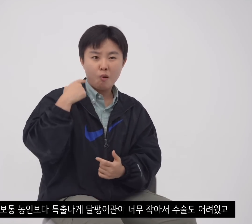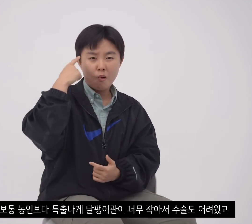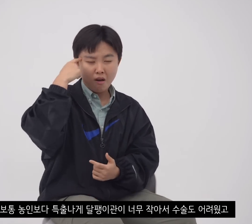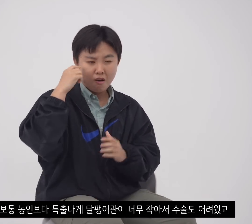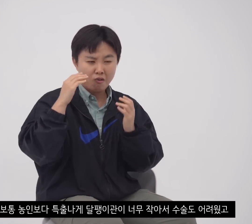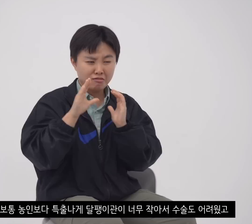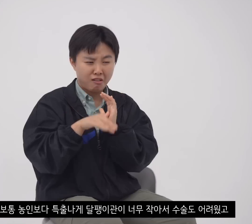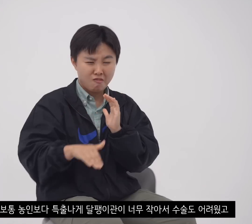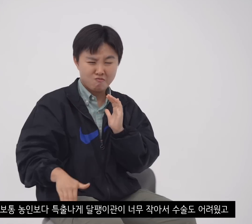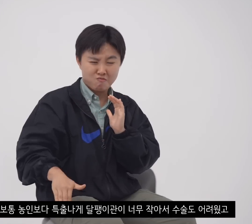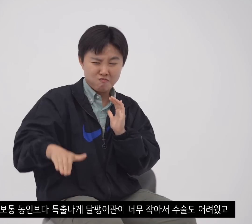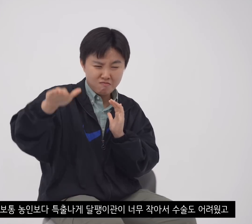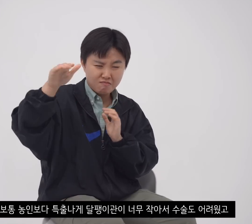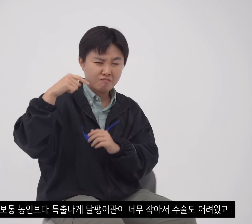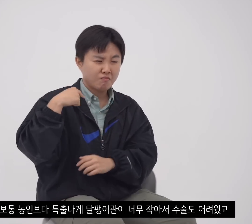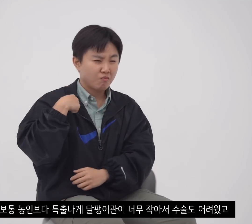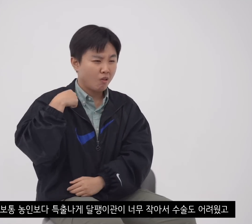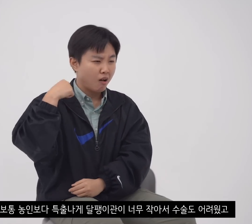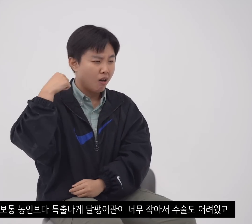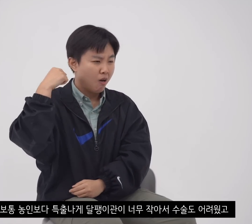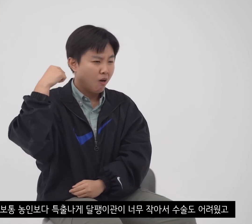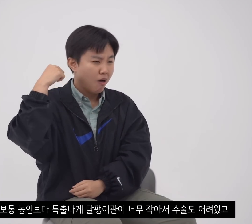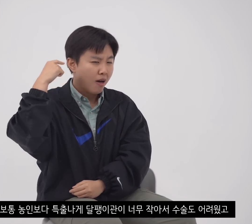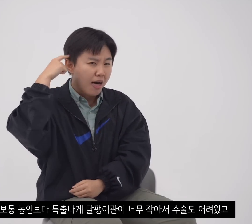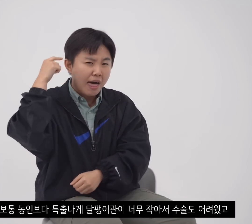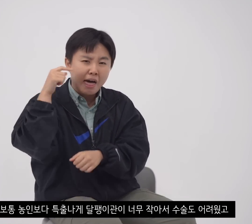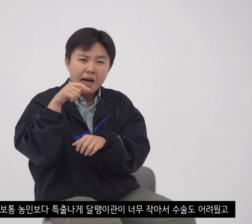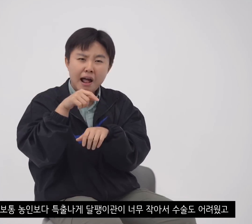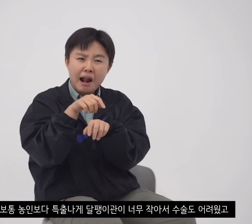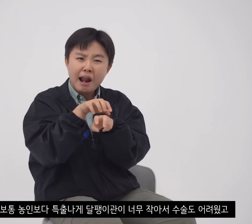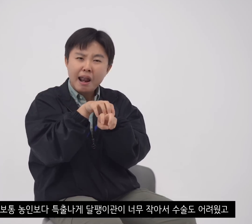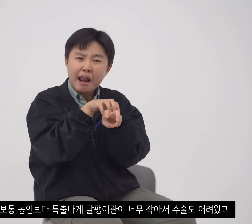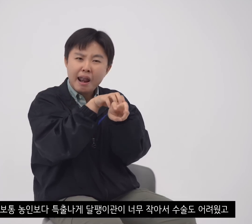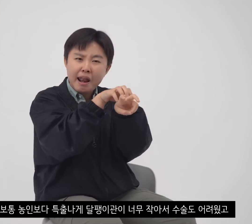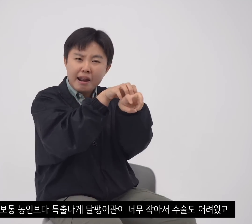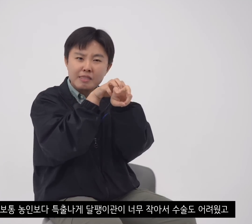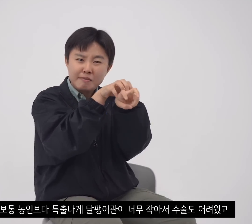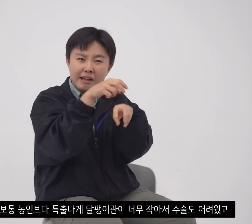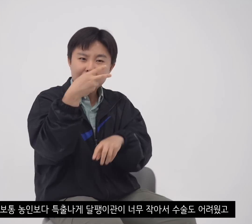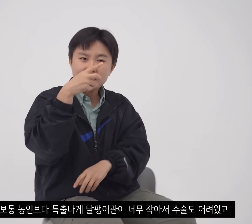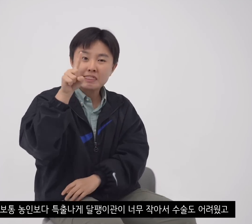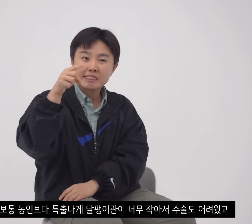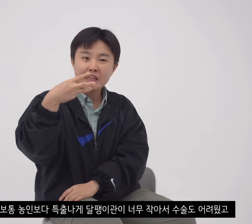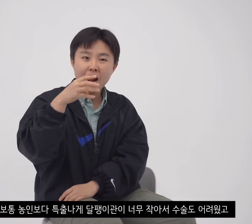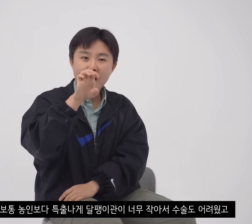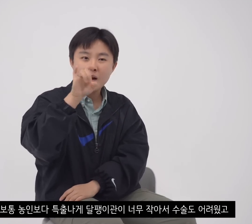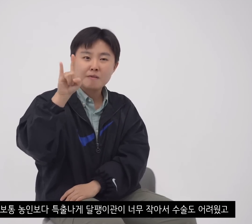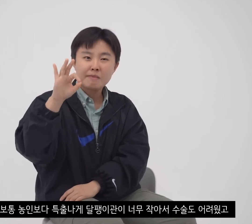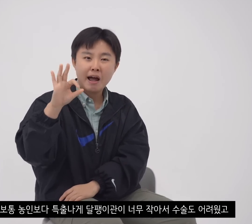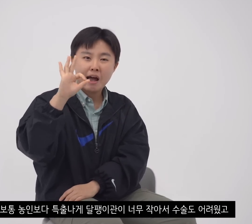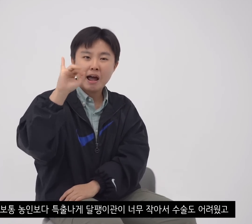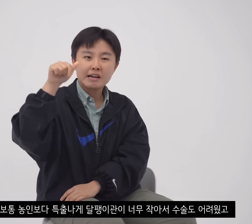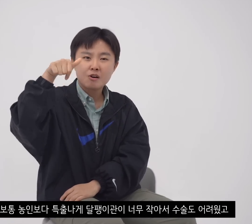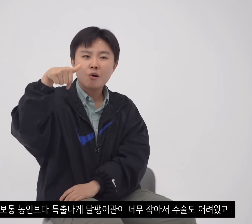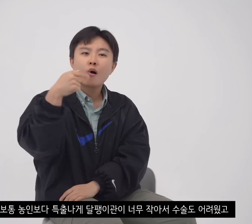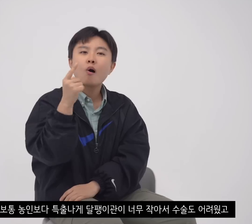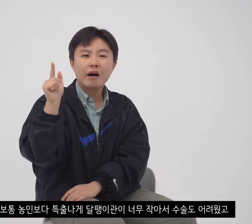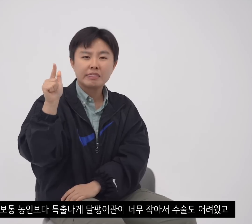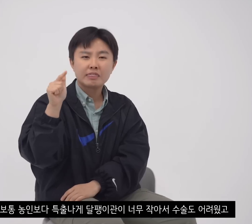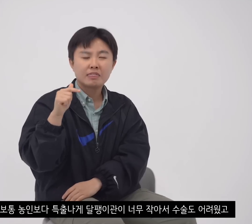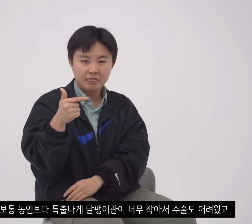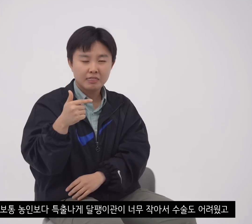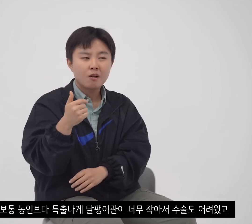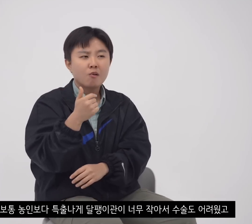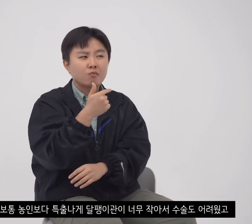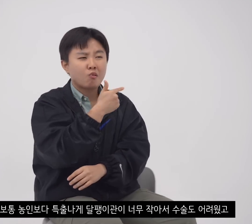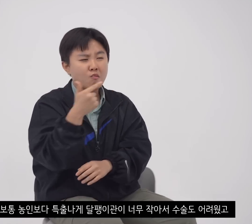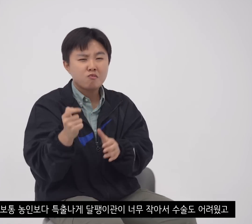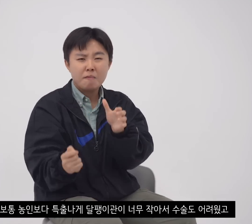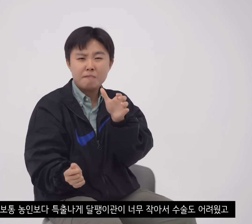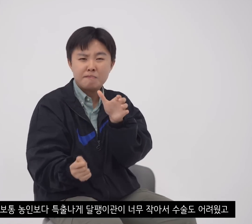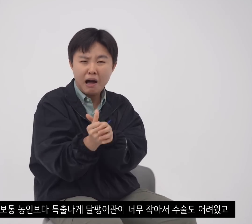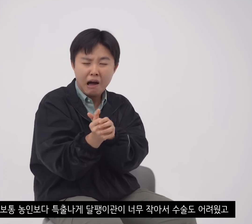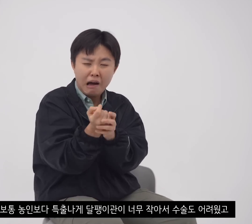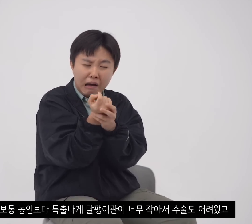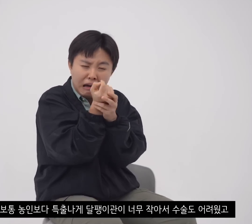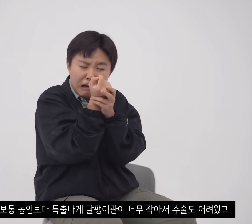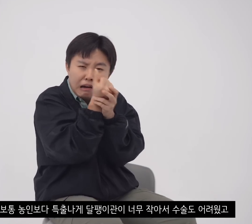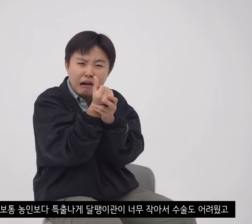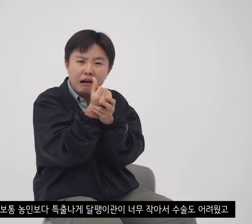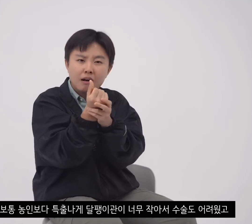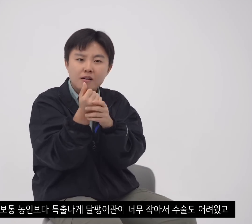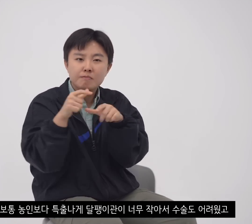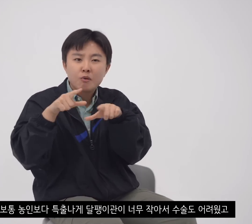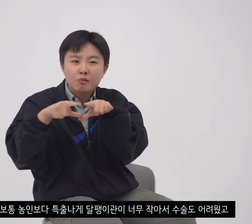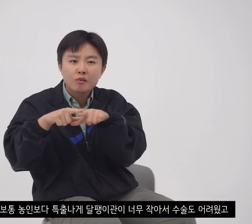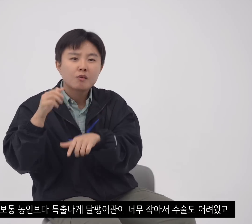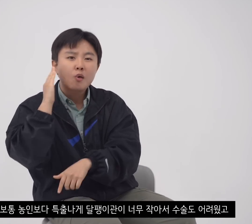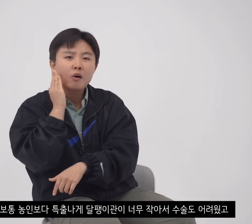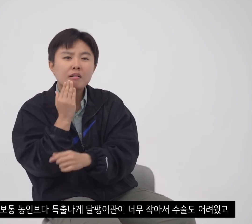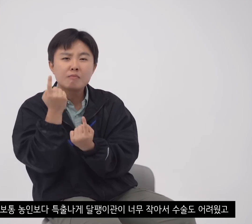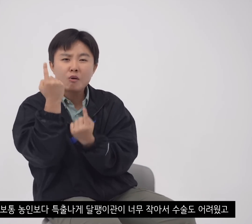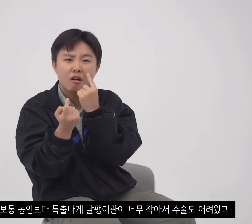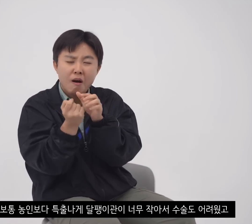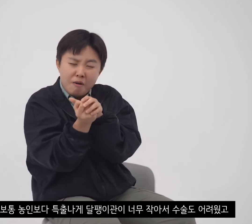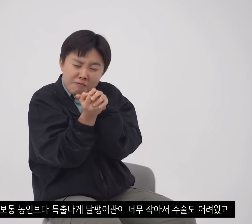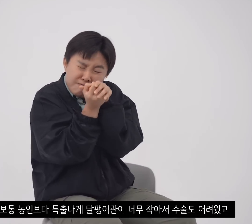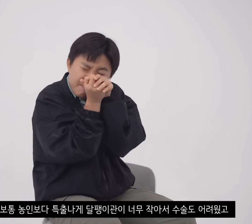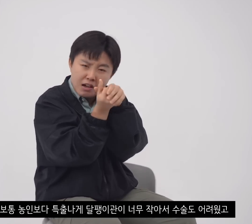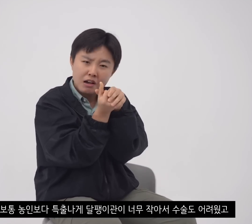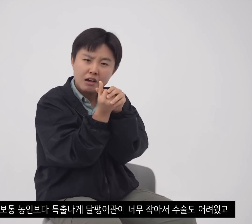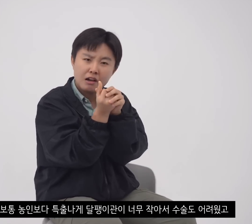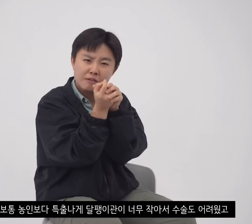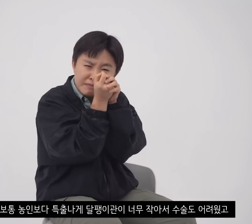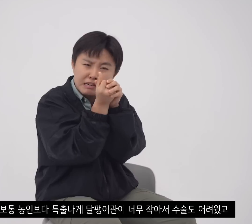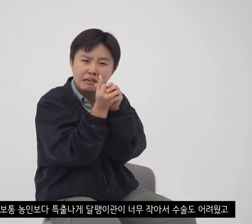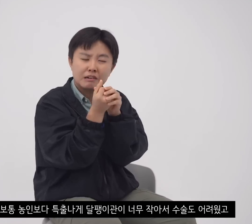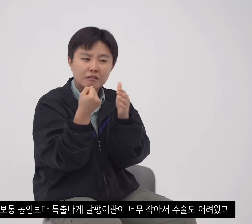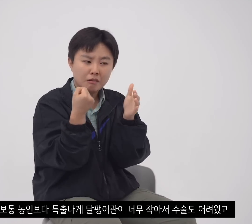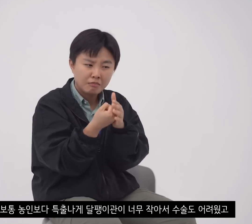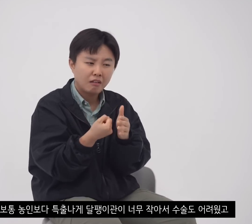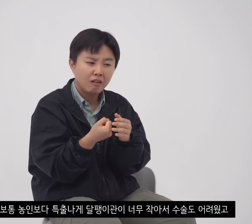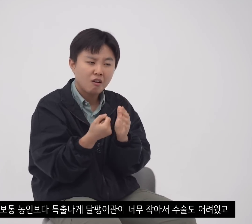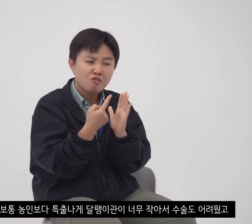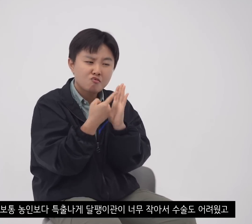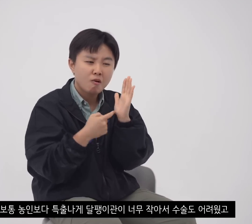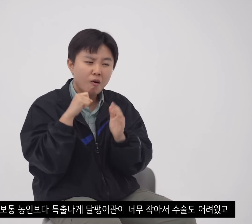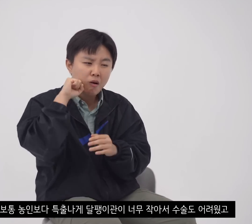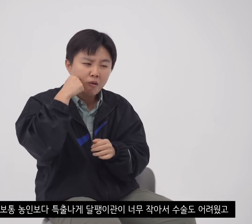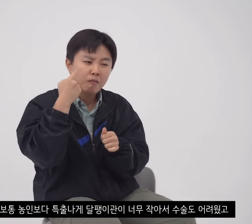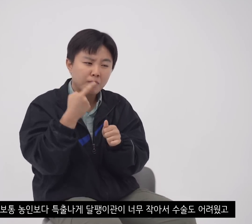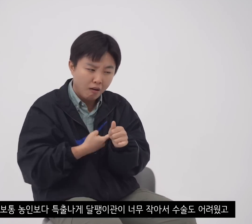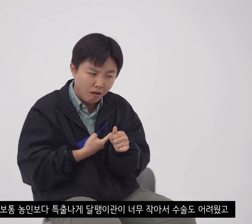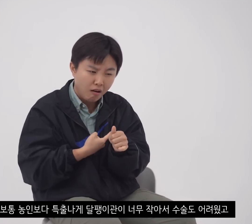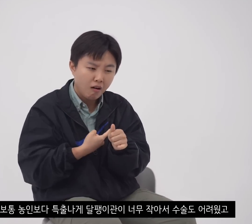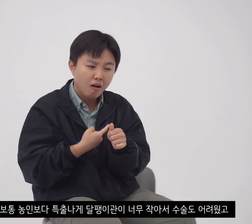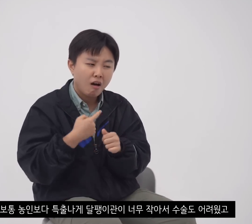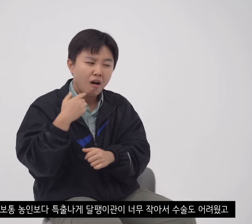I was born with a much smaller cochlea than most deaf people, so surgery was difficult.